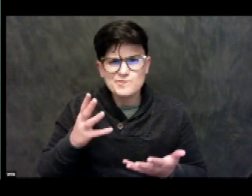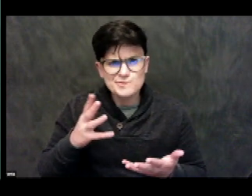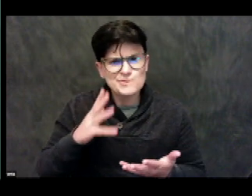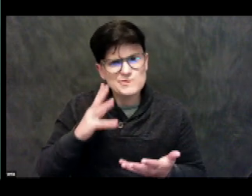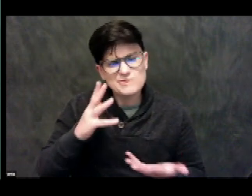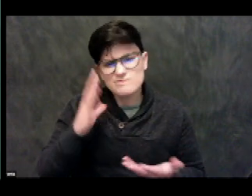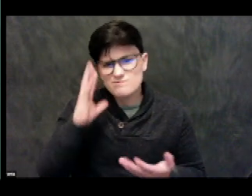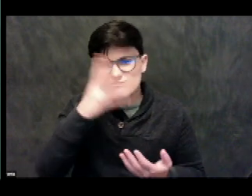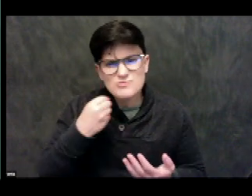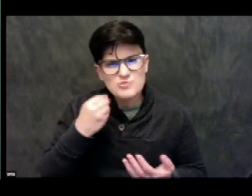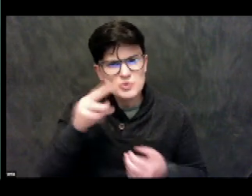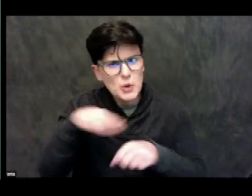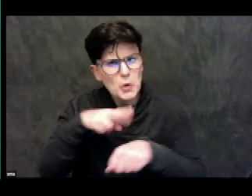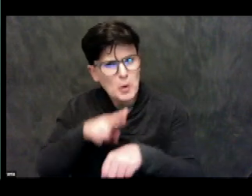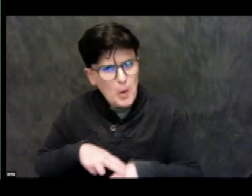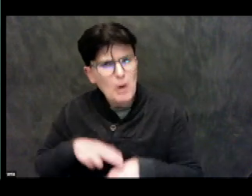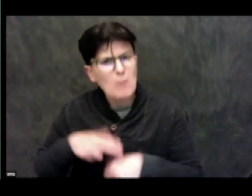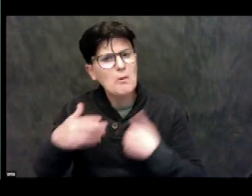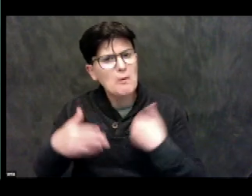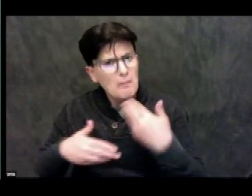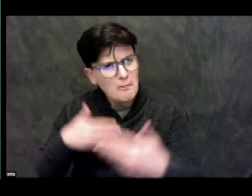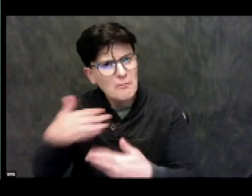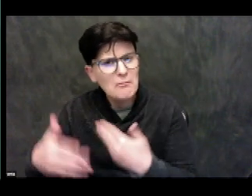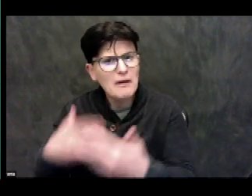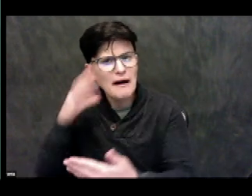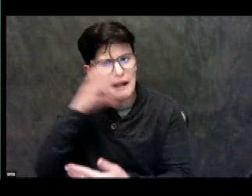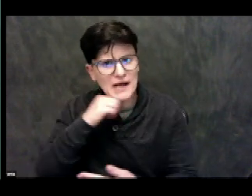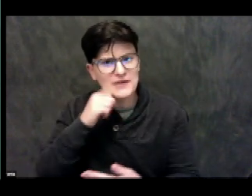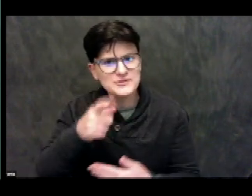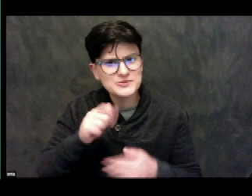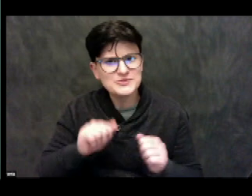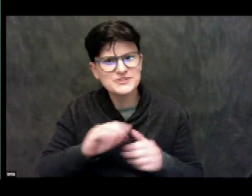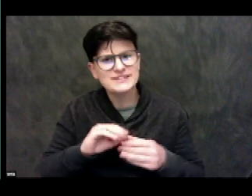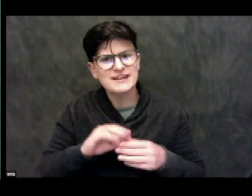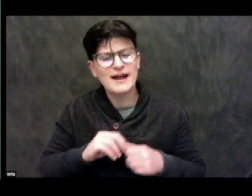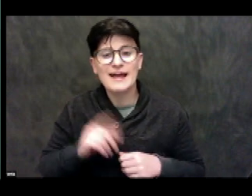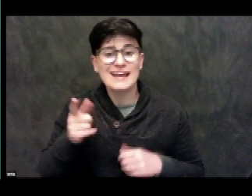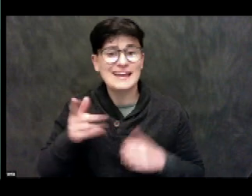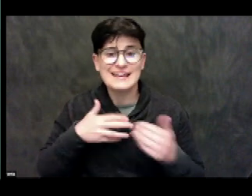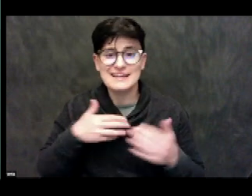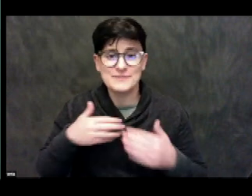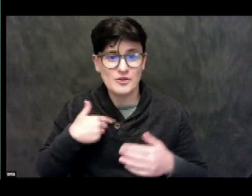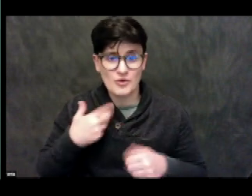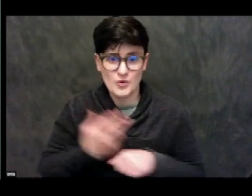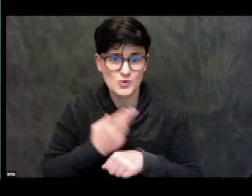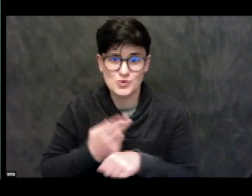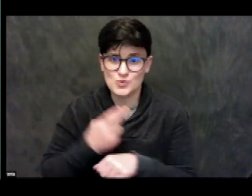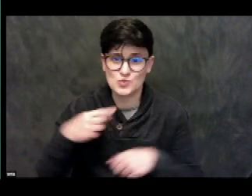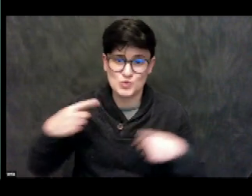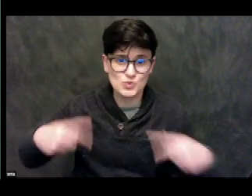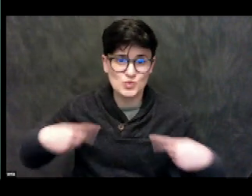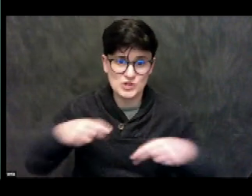I guess you could say. Even though I use a wheel chair and I have a disability,